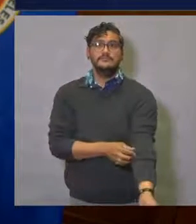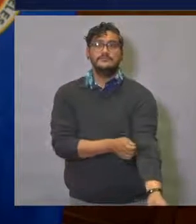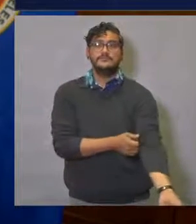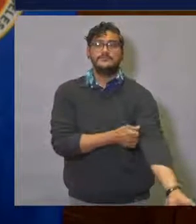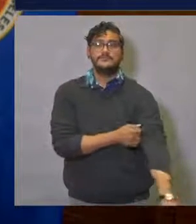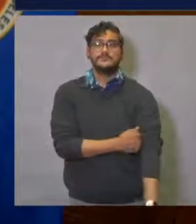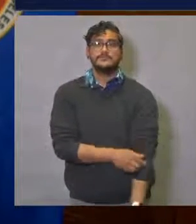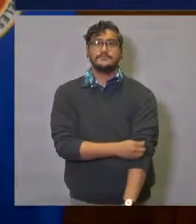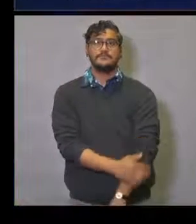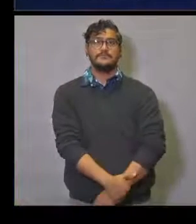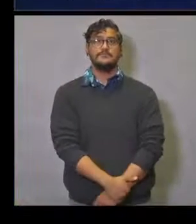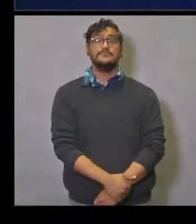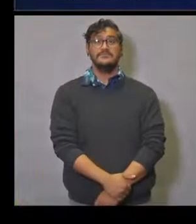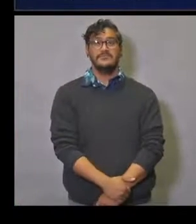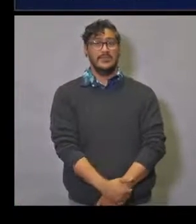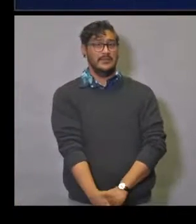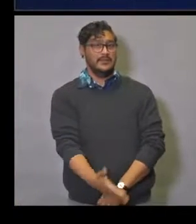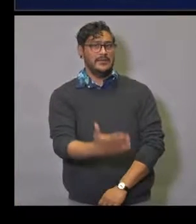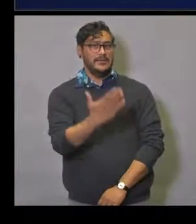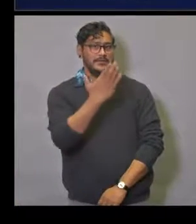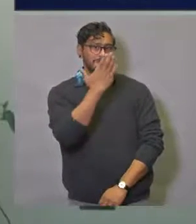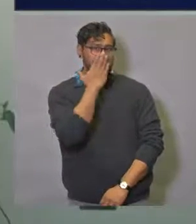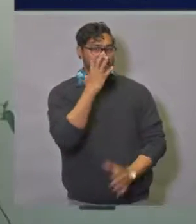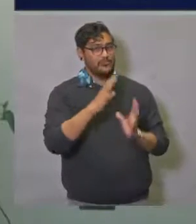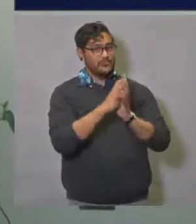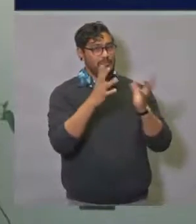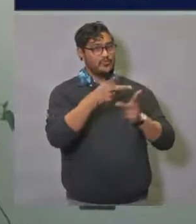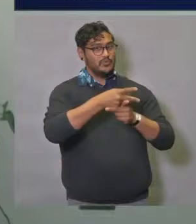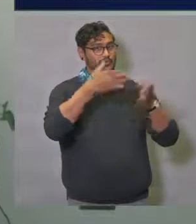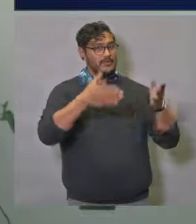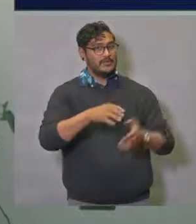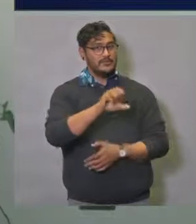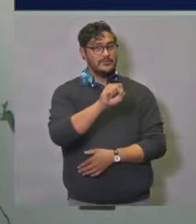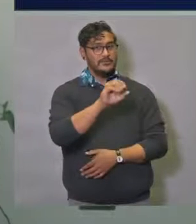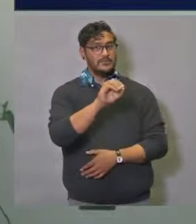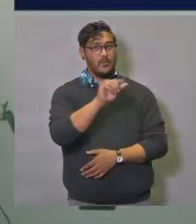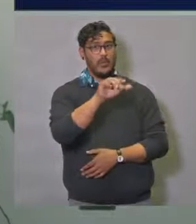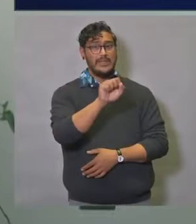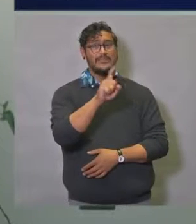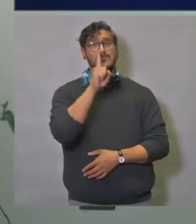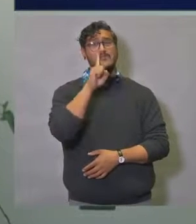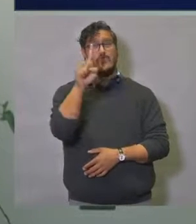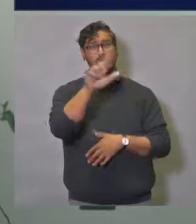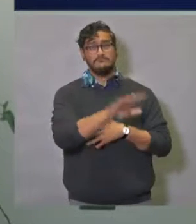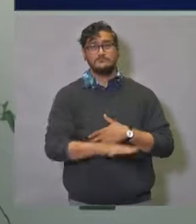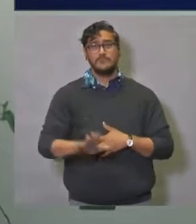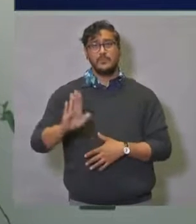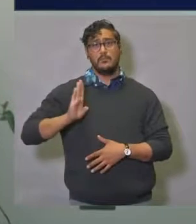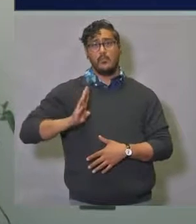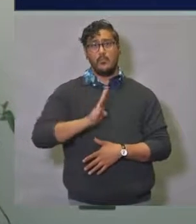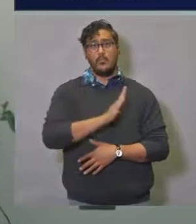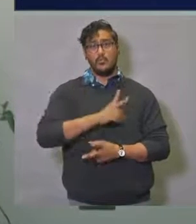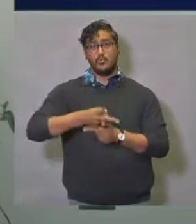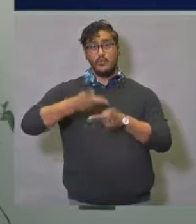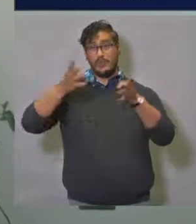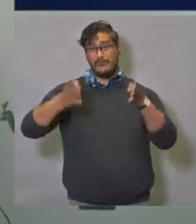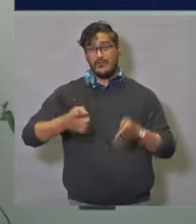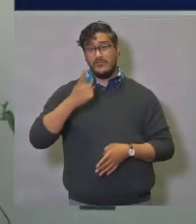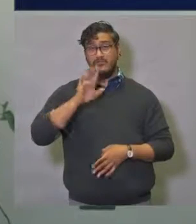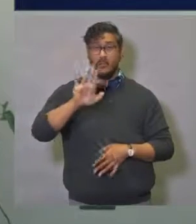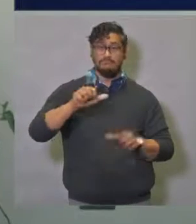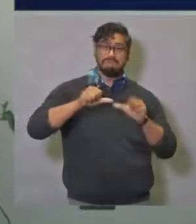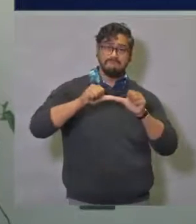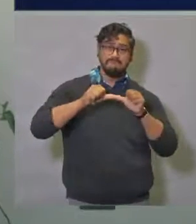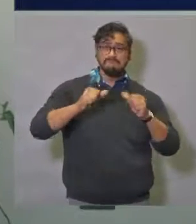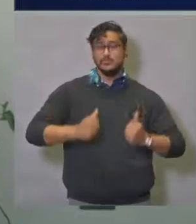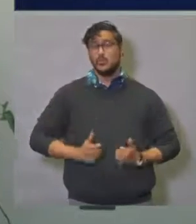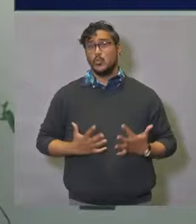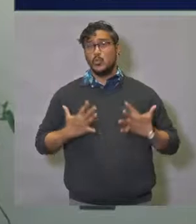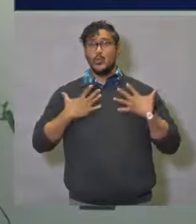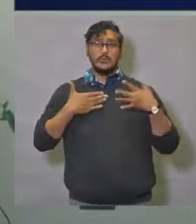THANK YOU.